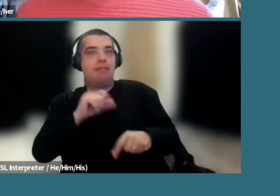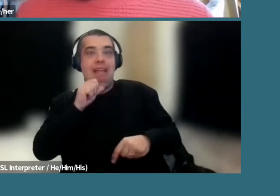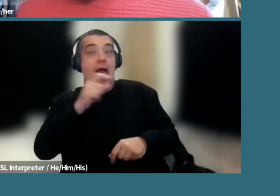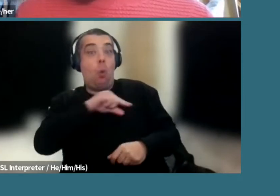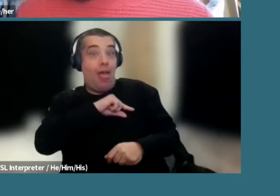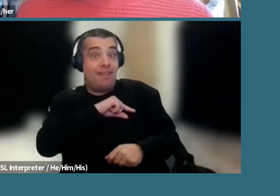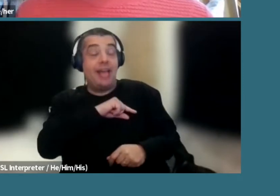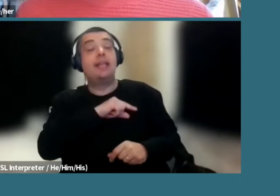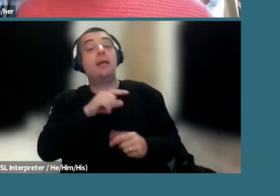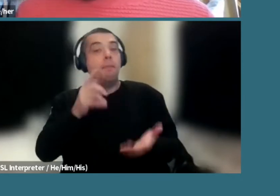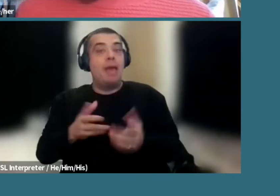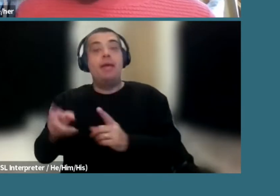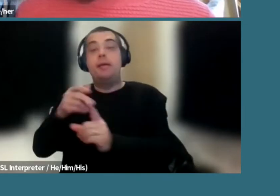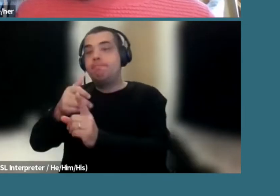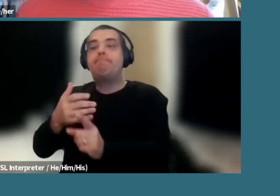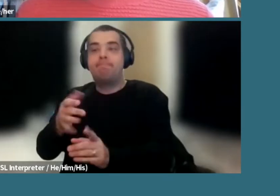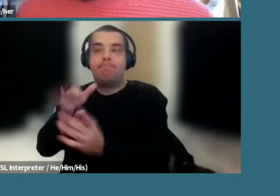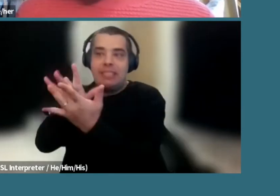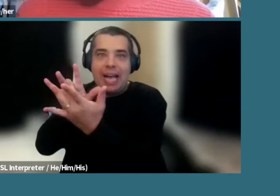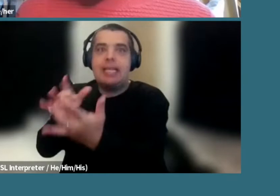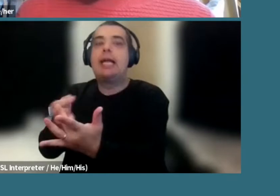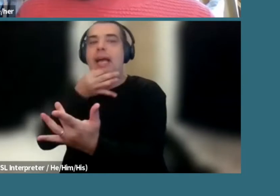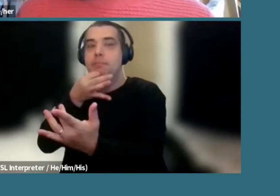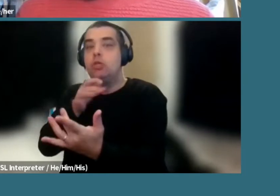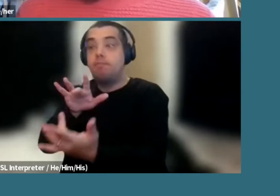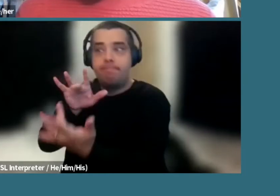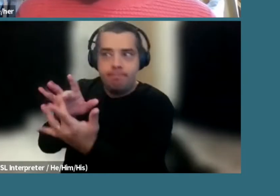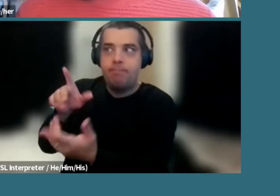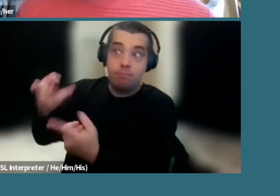And it might be important to reach out to someone in your organization who has that expertise.